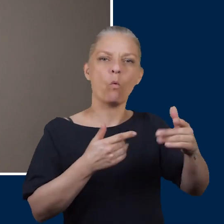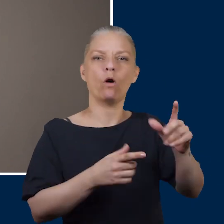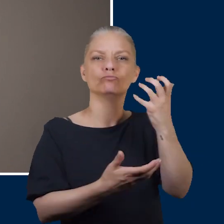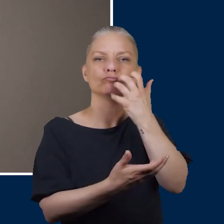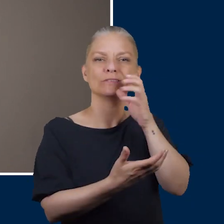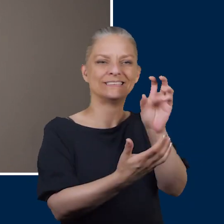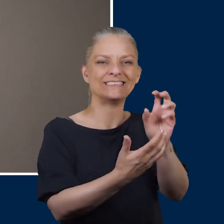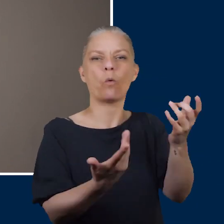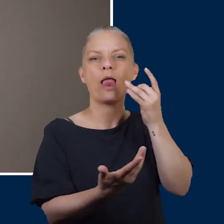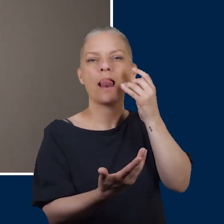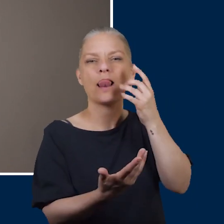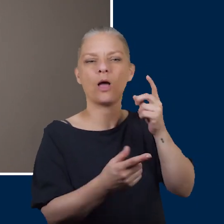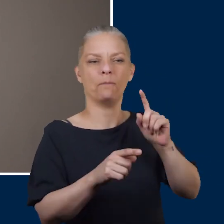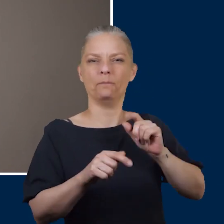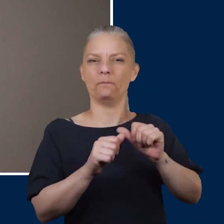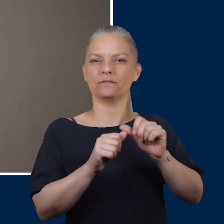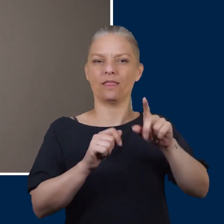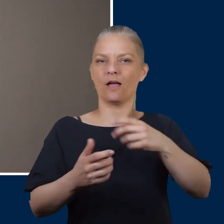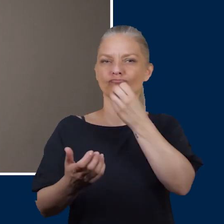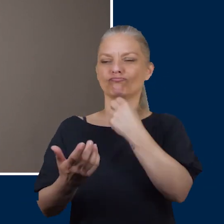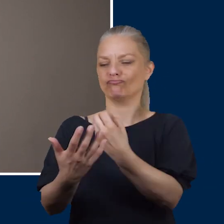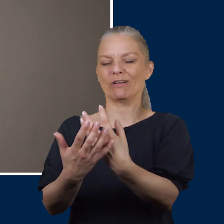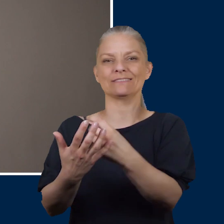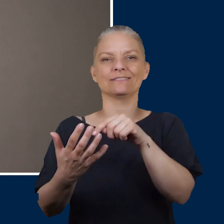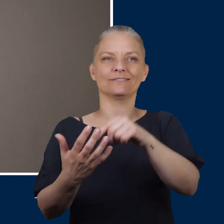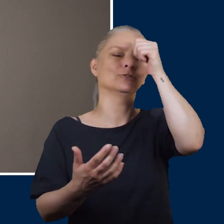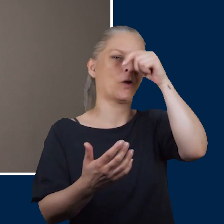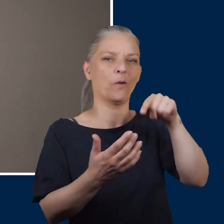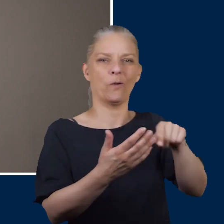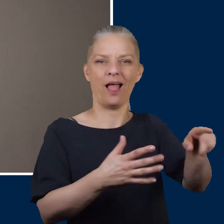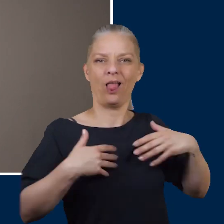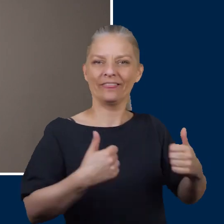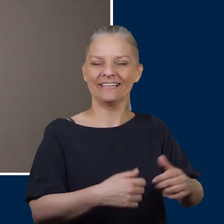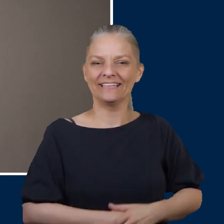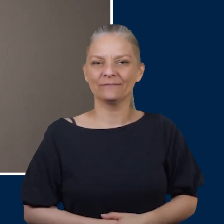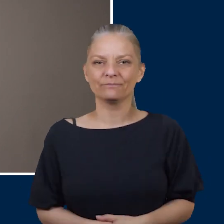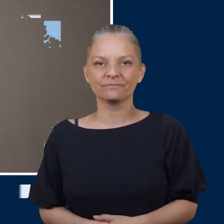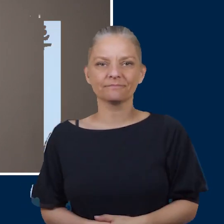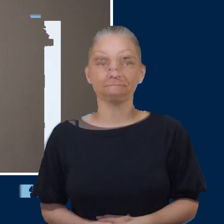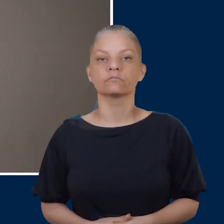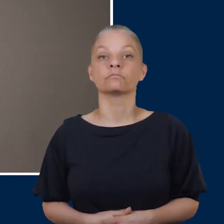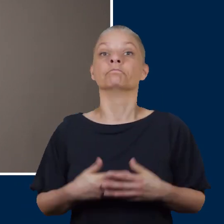Try to choose more foods which have more green and amber boxes as opposed to mostly reds.